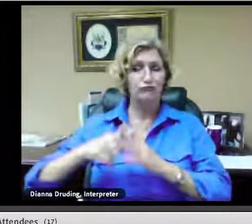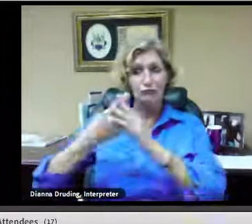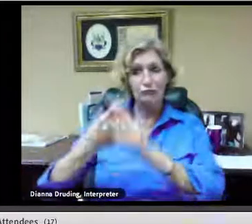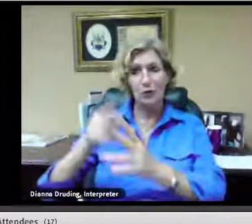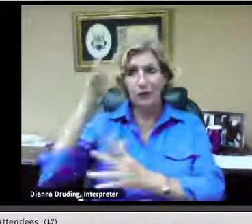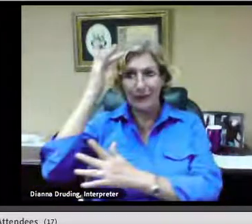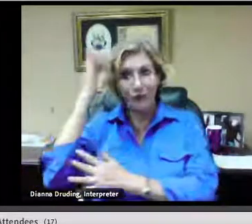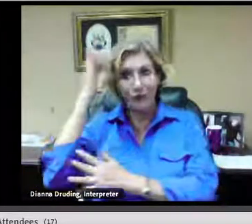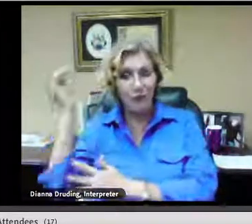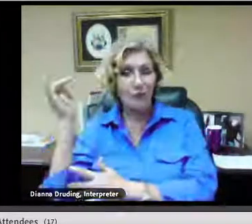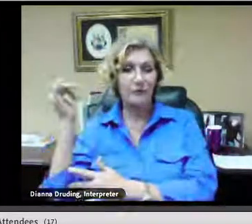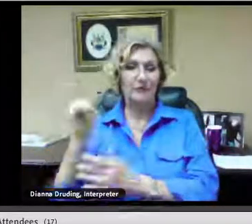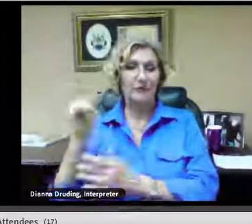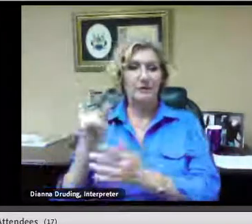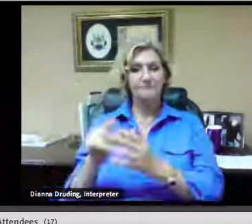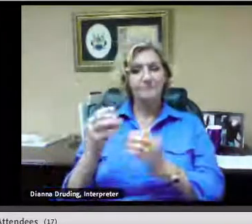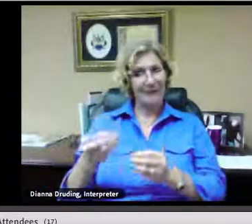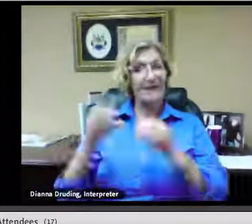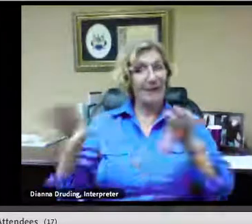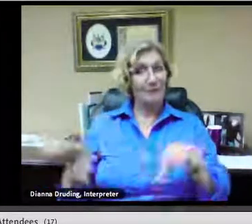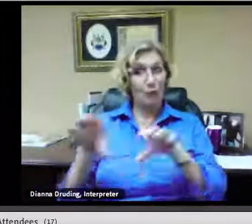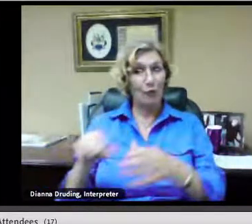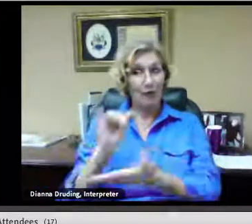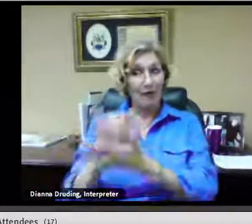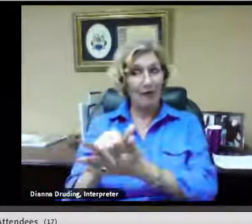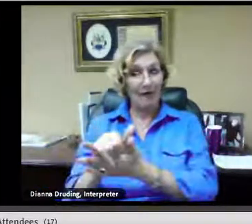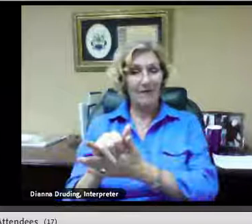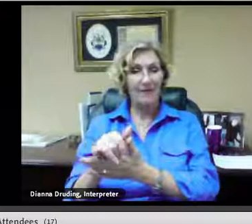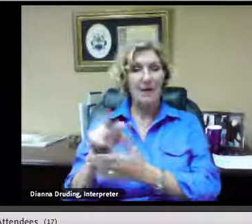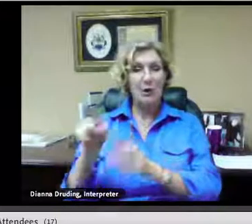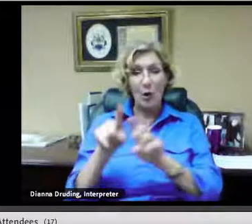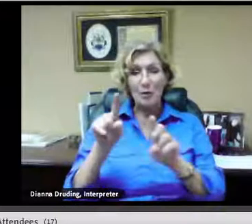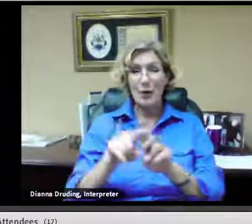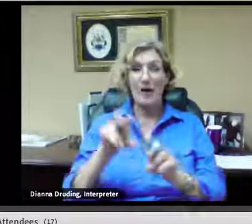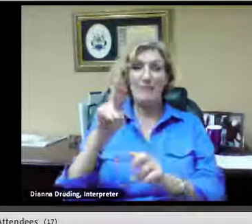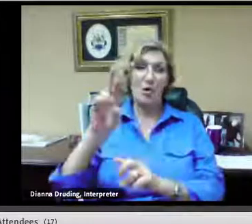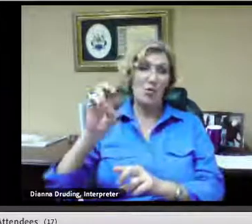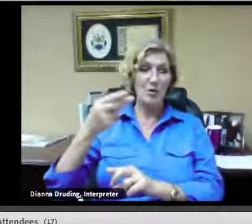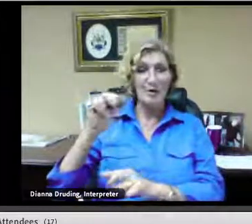You've got the Rehabilitation Act of 1973. And, you know, that's kind of an important one, too.